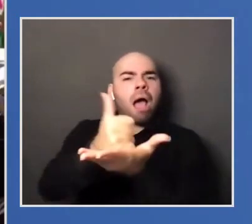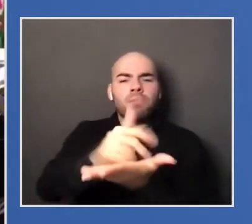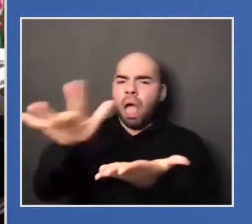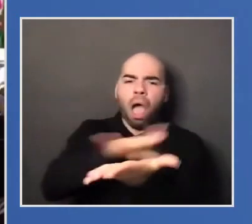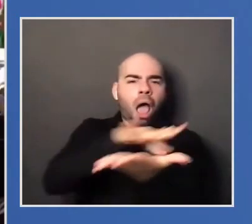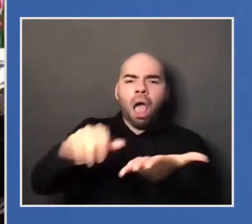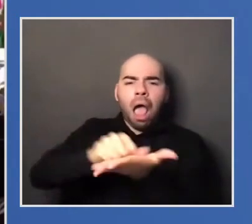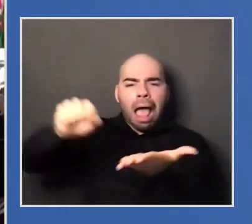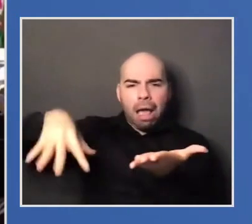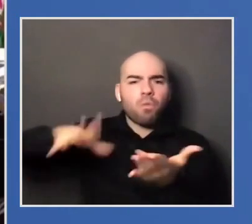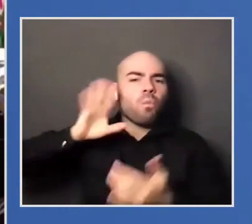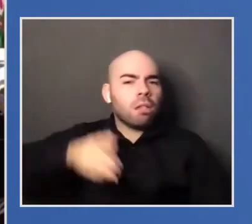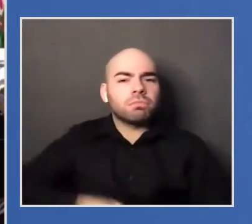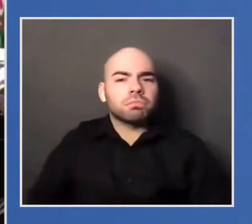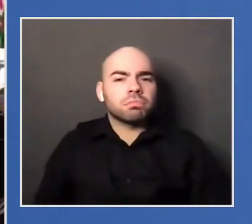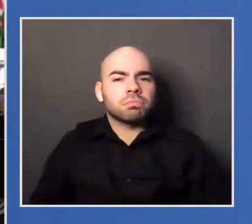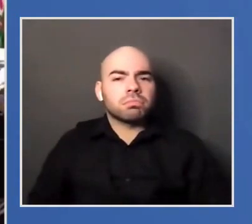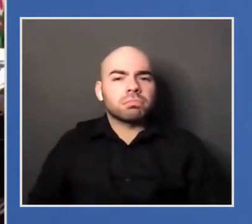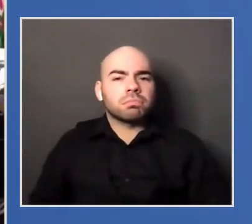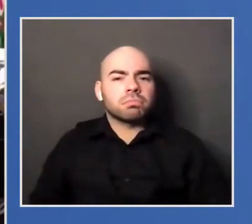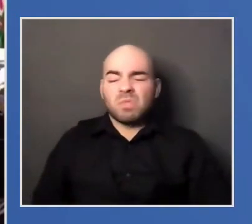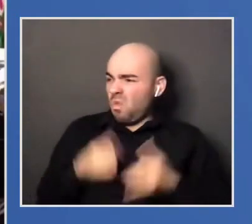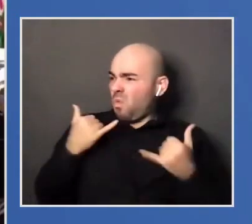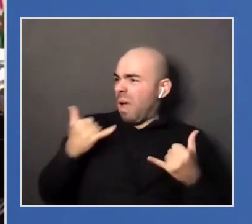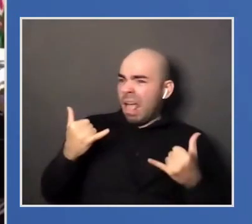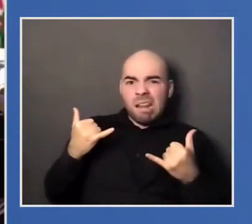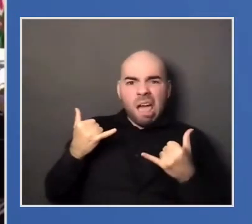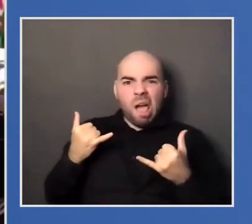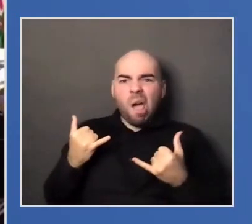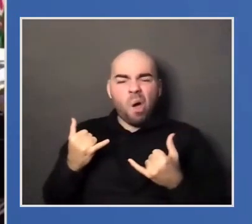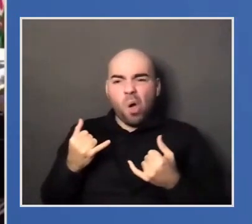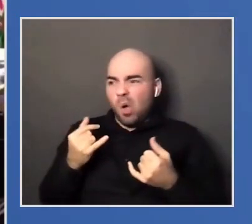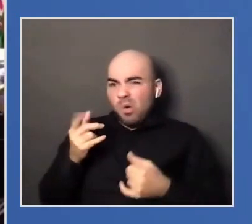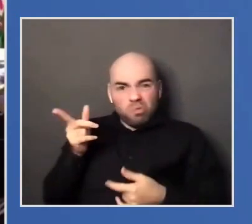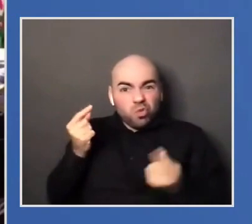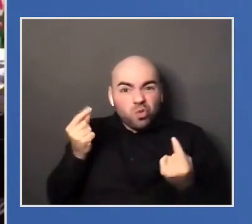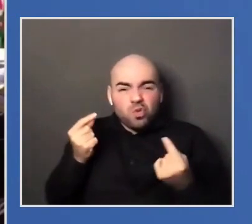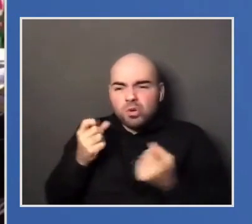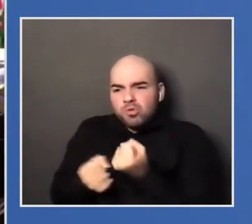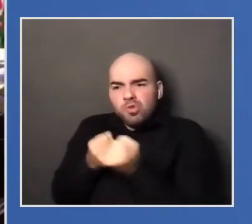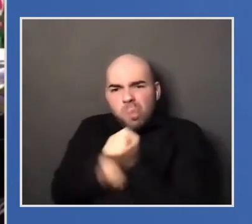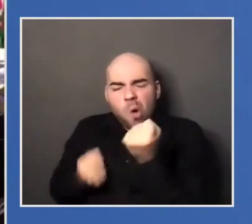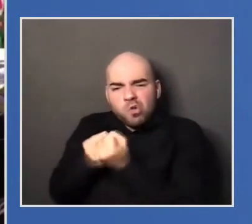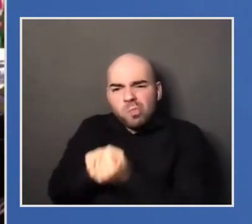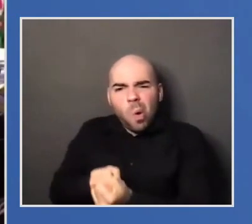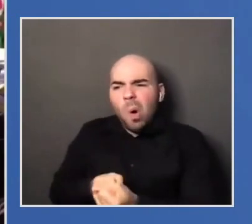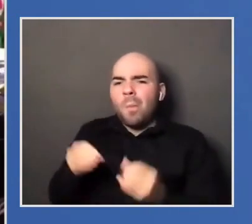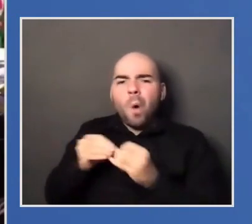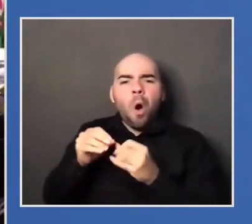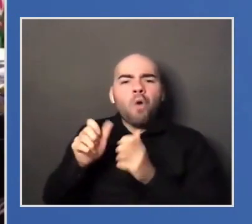RESPONSIBILITY. BUT I TELL YOU WHAT, I AM GOING TO UNITE THIS COUNTRY AND WE ARE GOING TO MOVE LIKE WE HAVE NOT IN A LONG TIME. GOD BLESS YOU ALL ME GOT